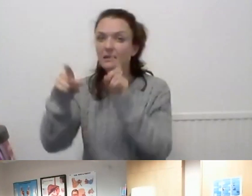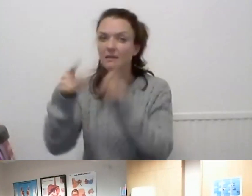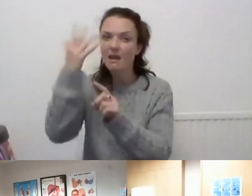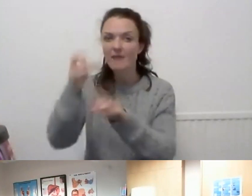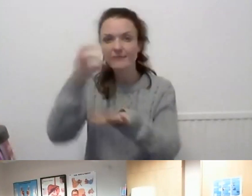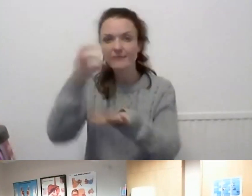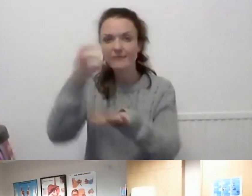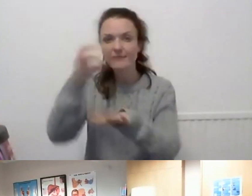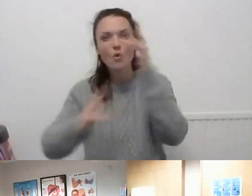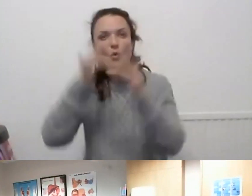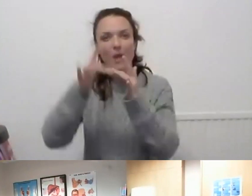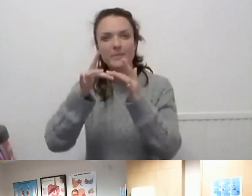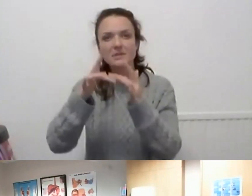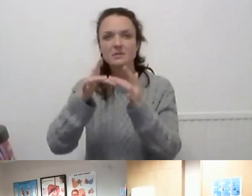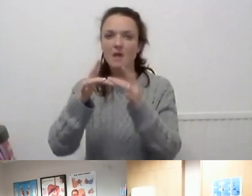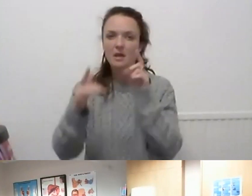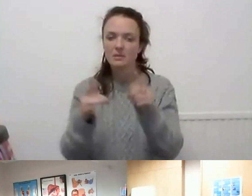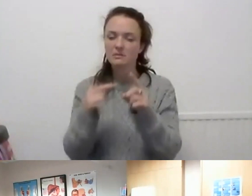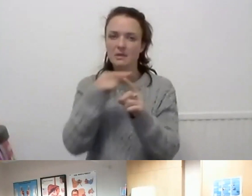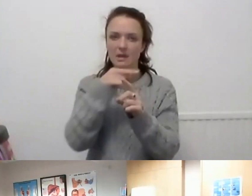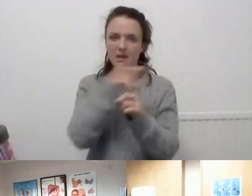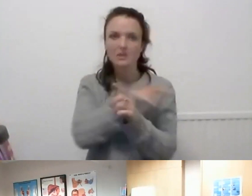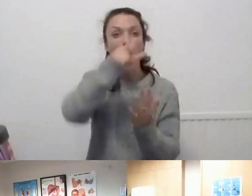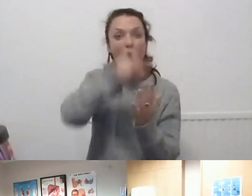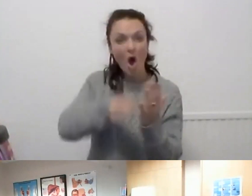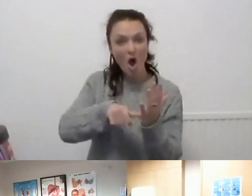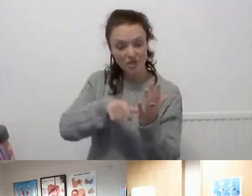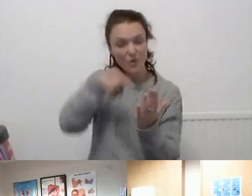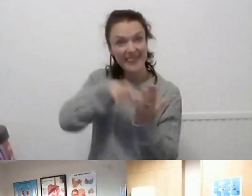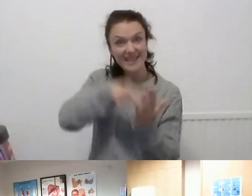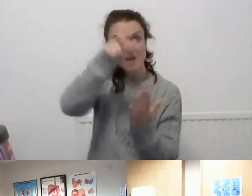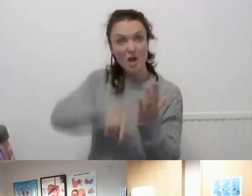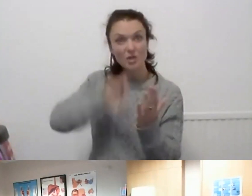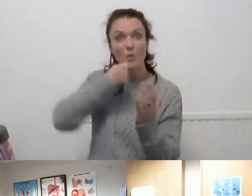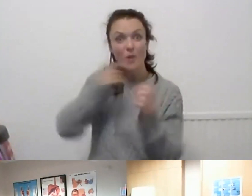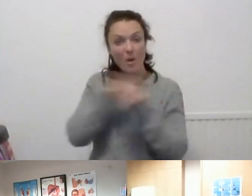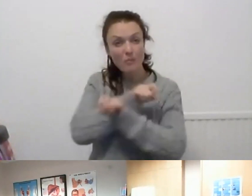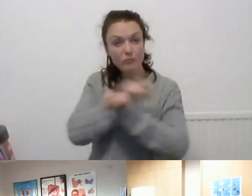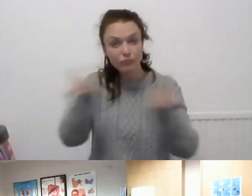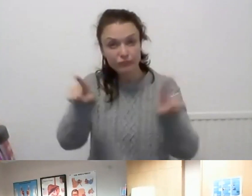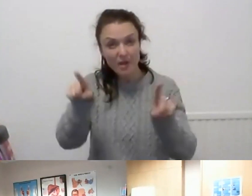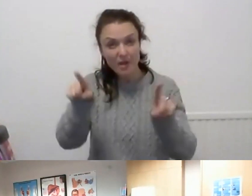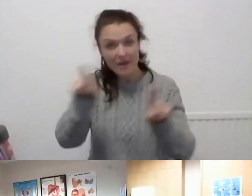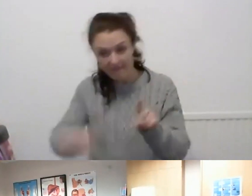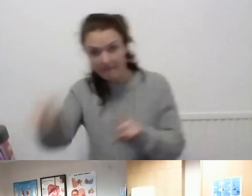article with Joe so she can perhaps attach this to any information she sends out afterwards. But the